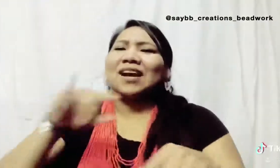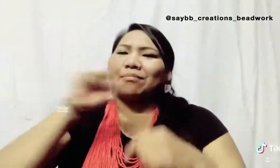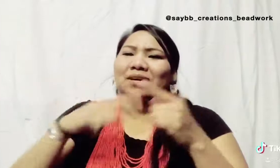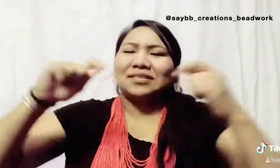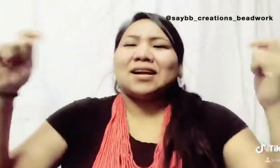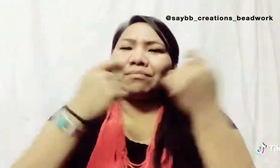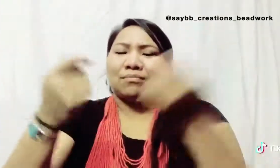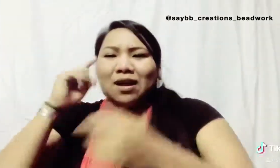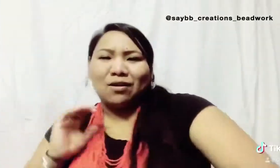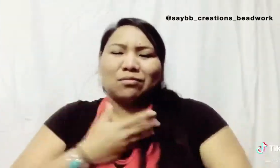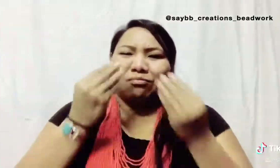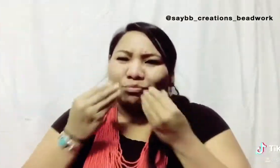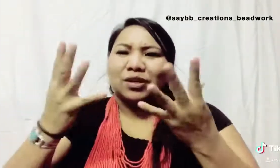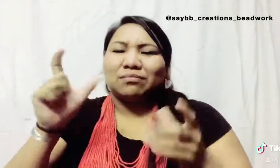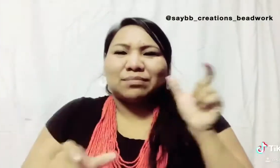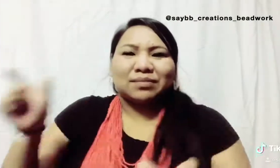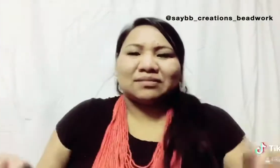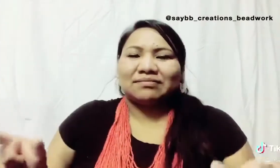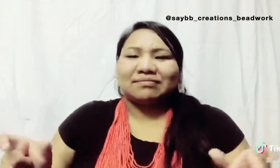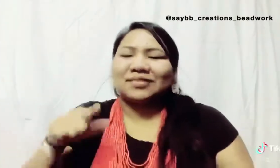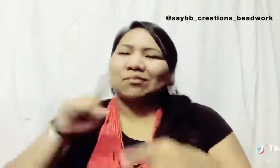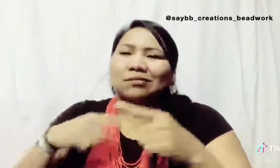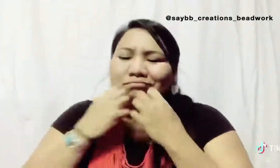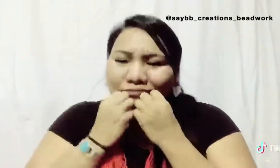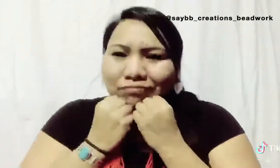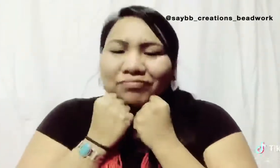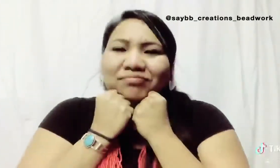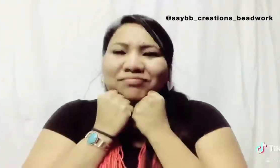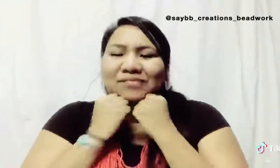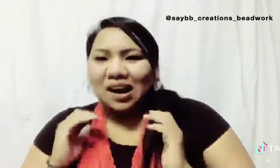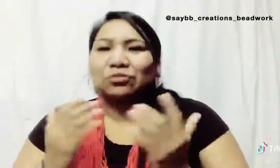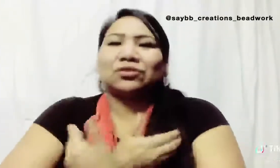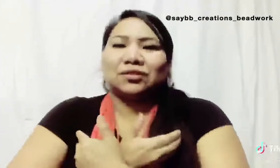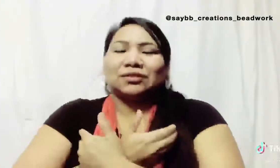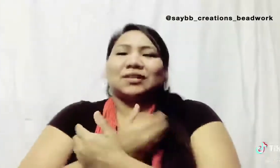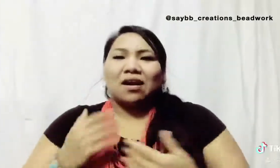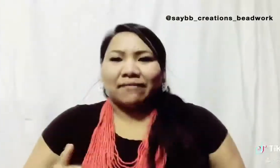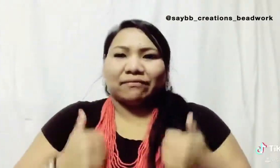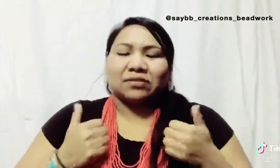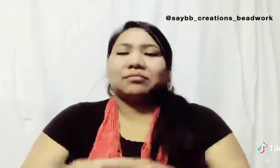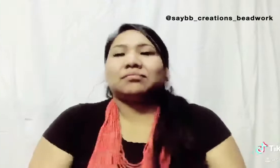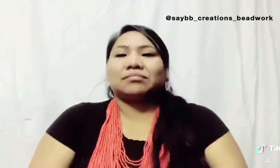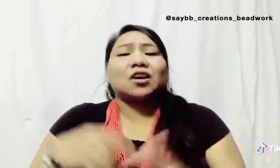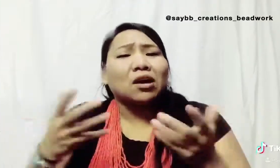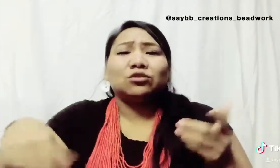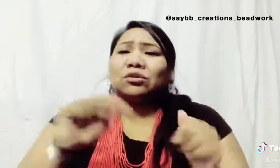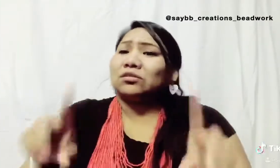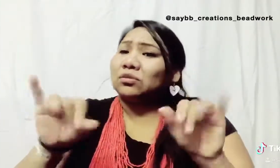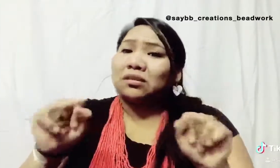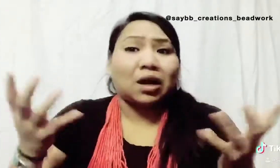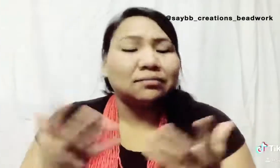This month is a celebration of our beautiful people! This month is about embracing our culture and our lives! What can the public do during this month?